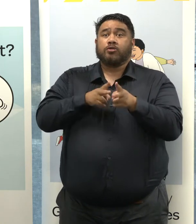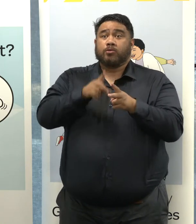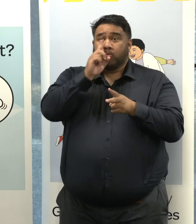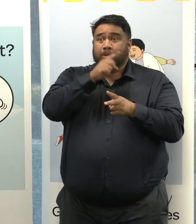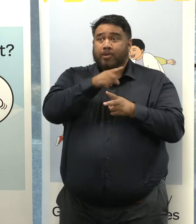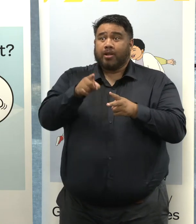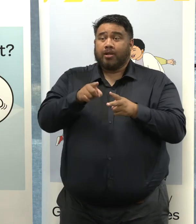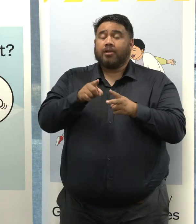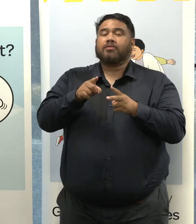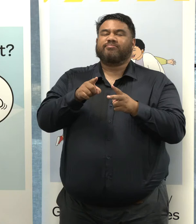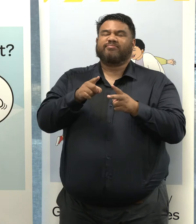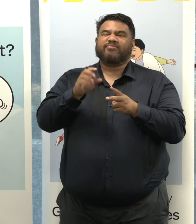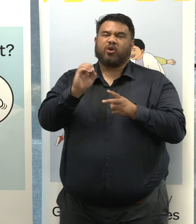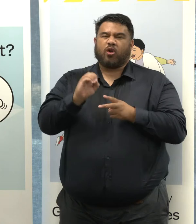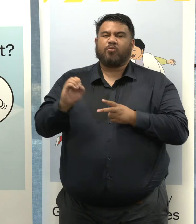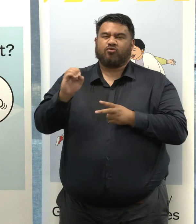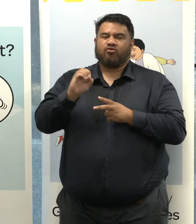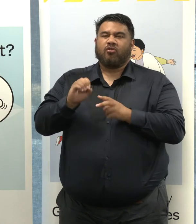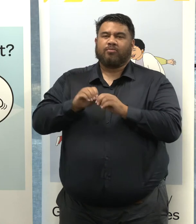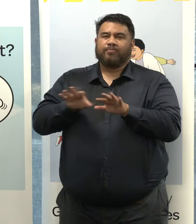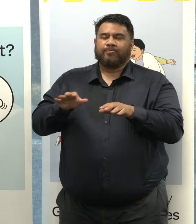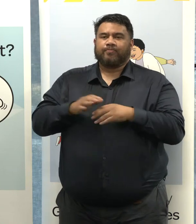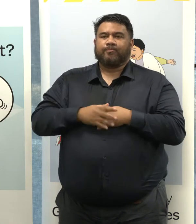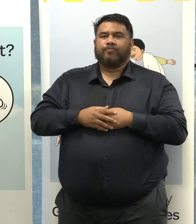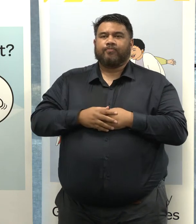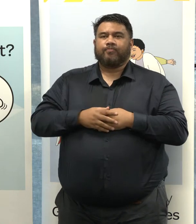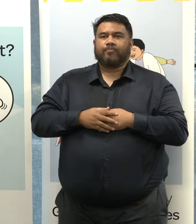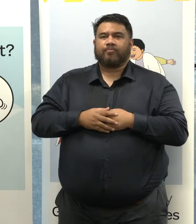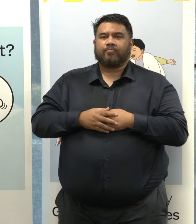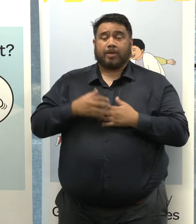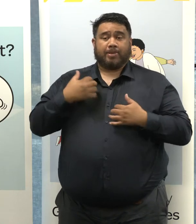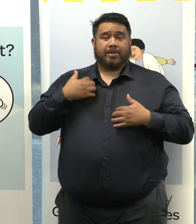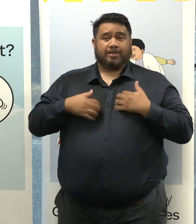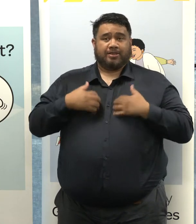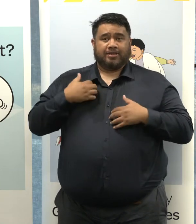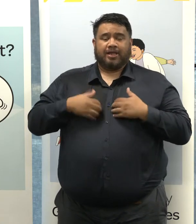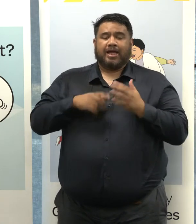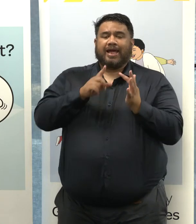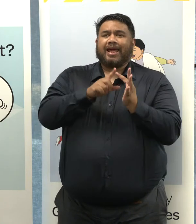Reflecting the fact that most of our cases in hospital